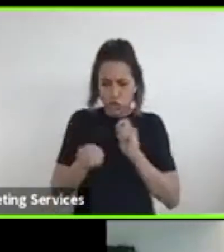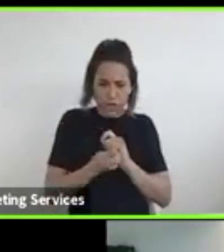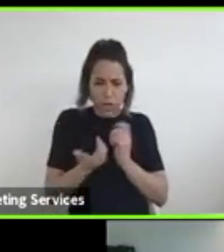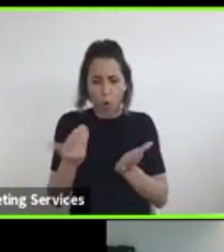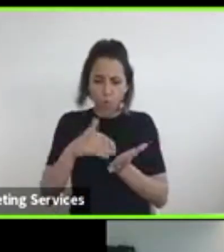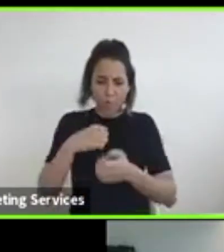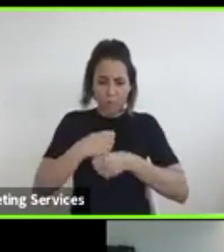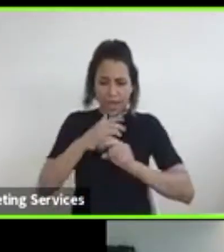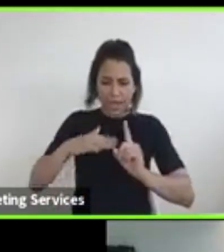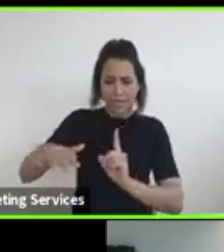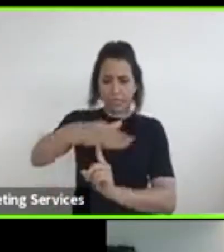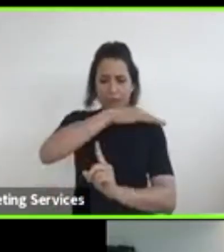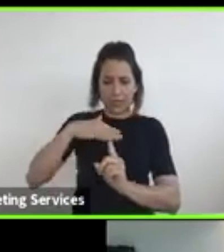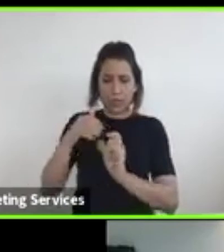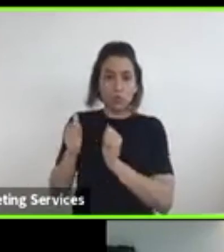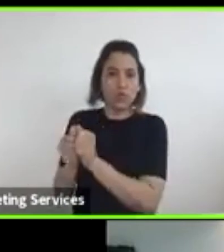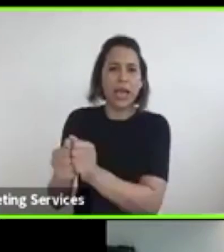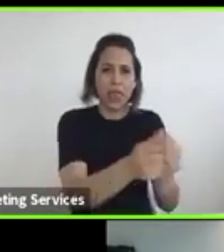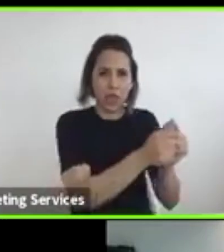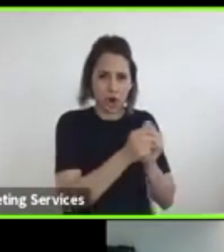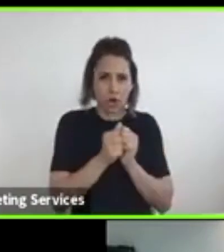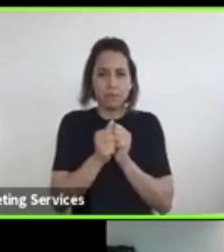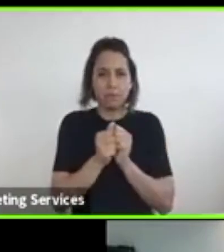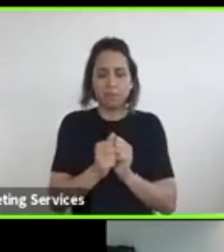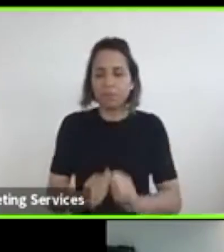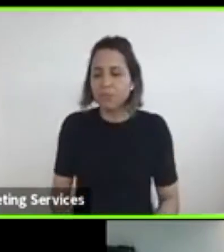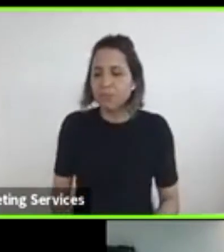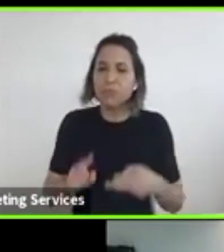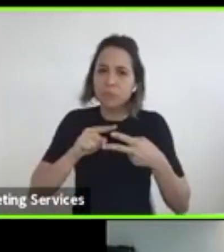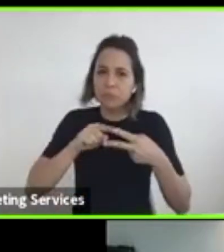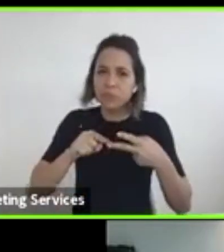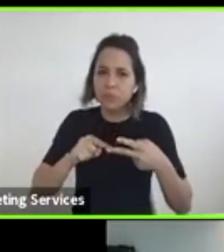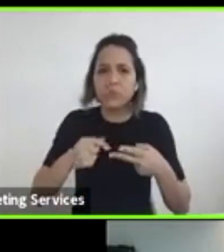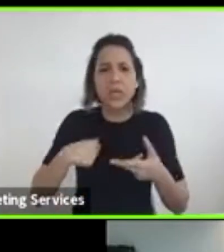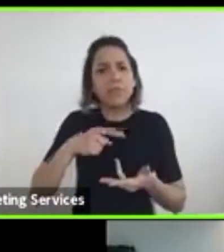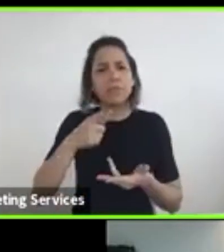THAT HAS BEEN THE TASK THAT I HAVE BEEN